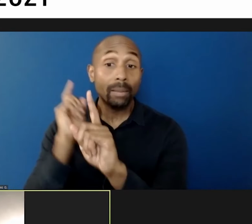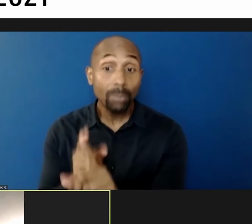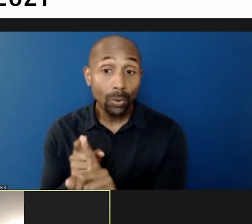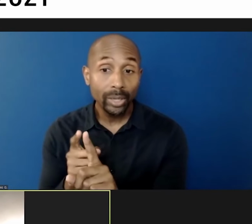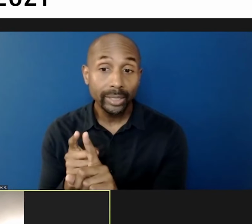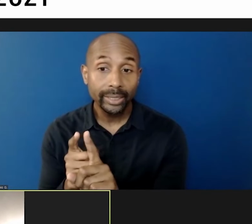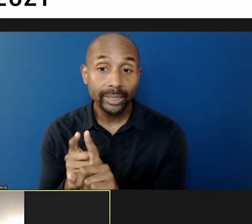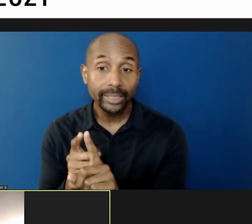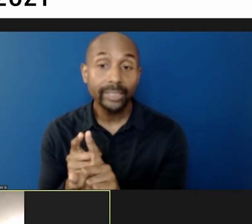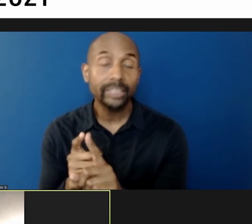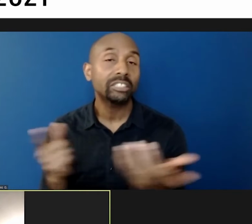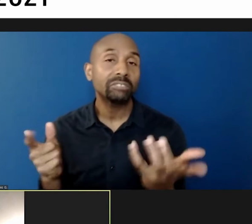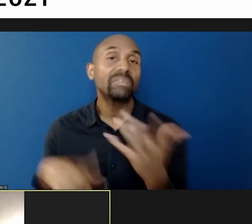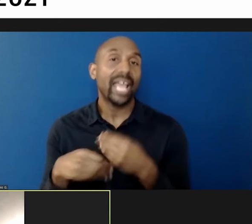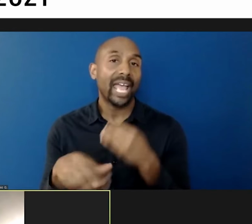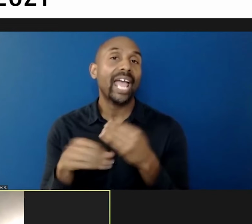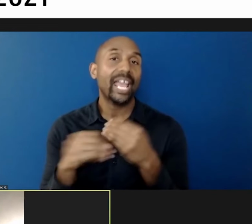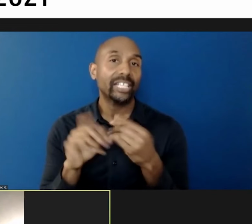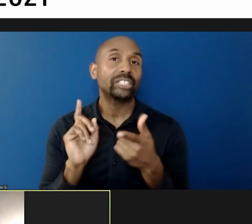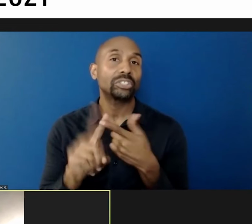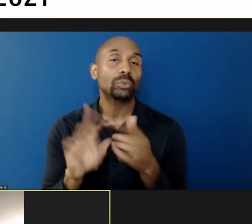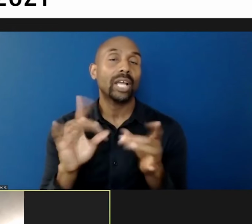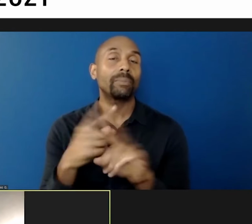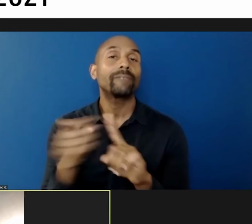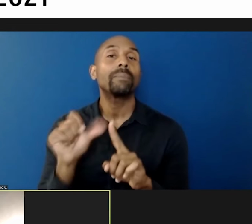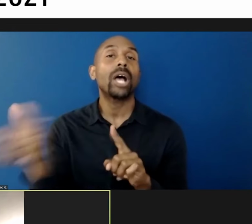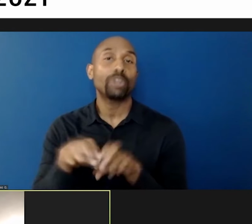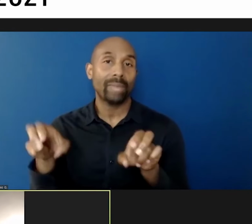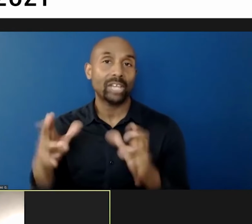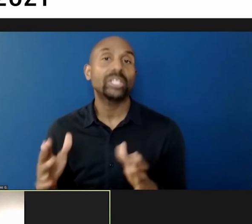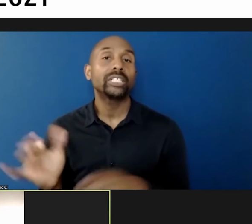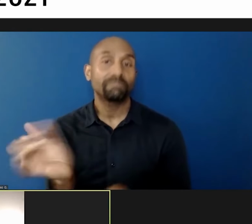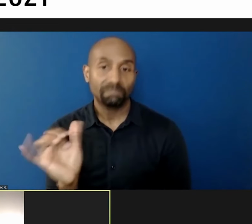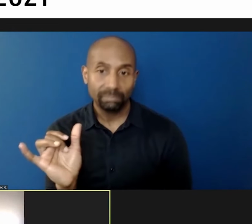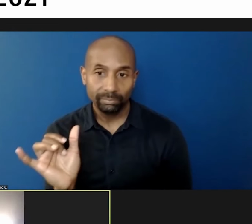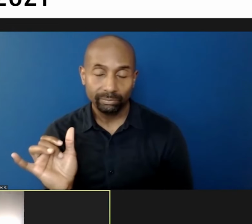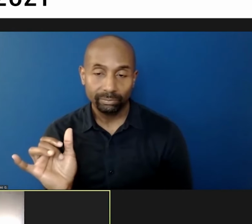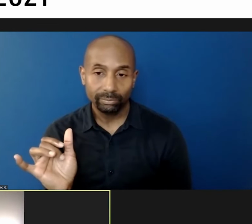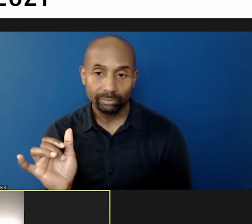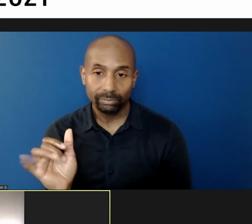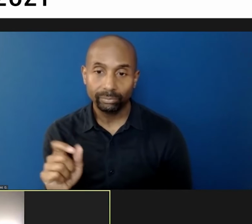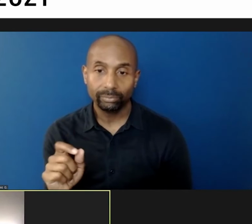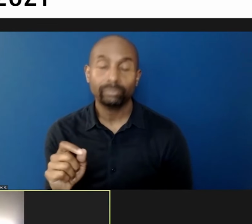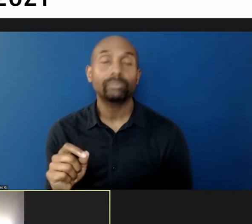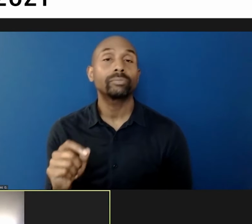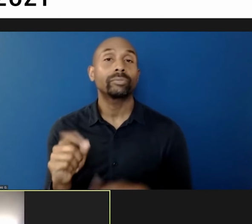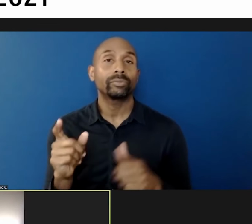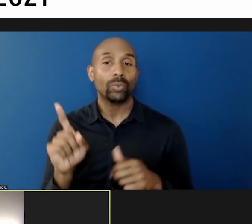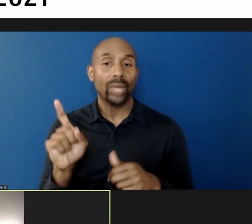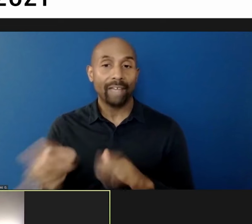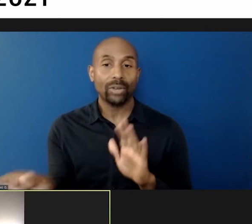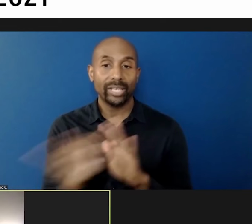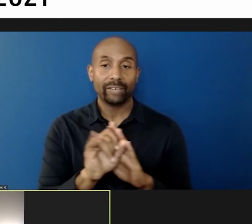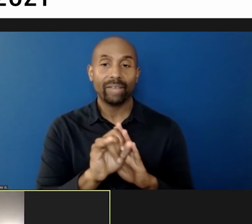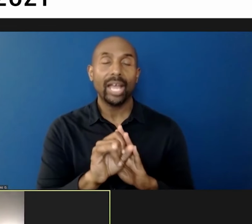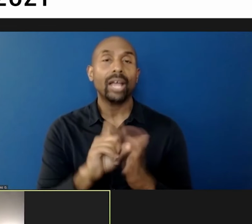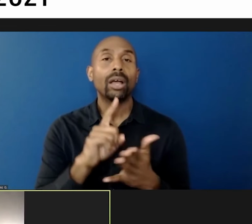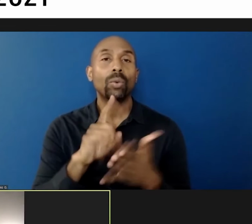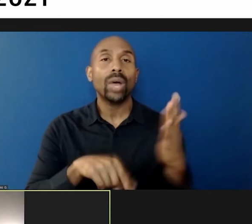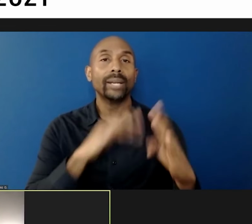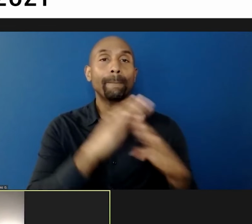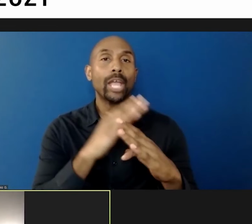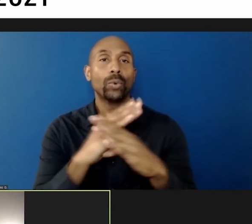discussion forward is to identify the barriers and how we can get there, how we can remove